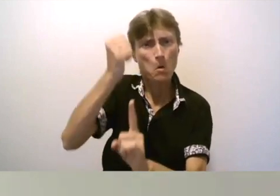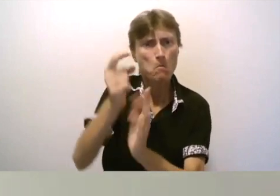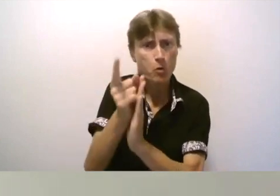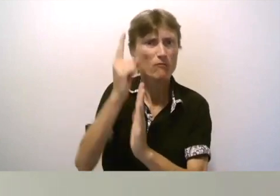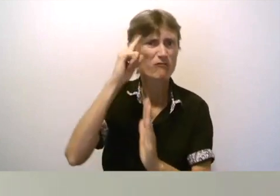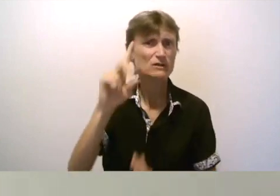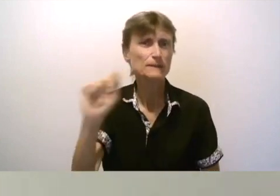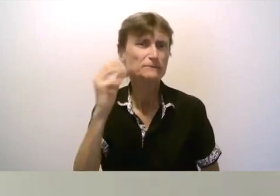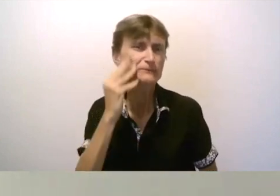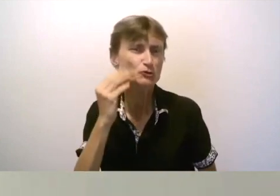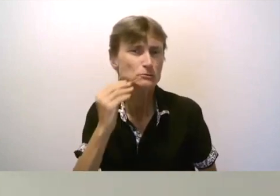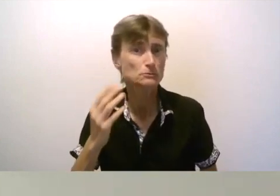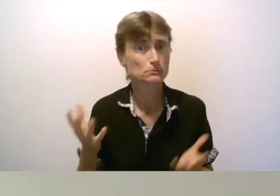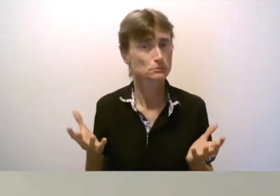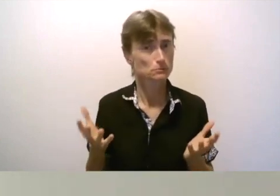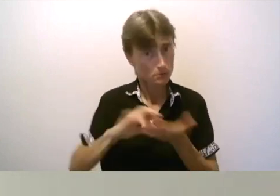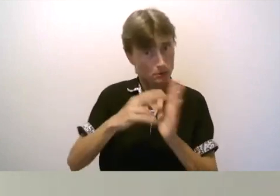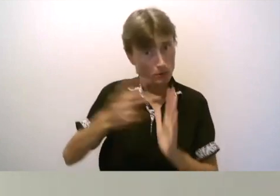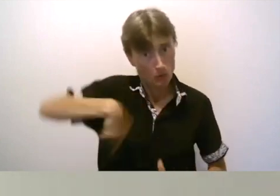everyone you know we we all have an episodic